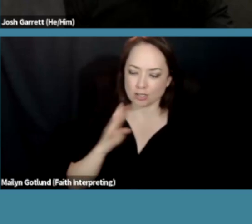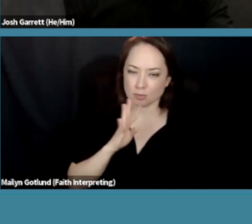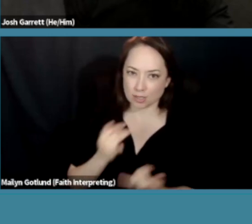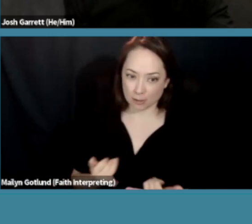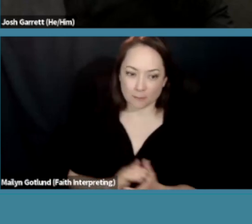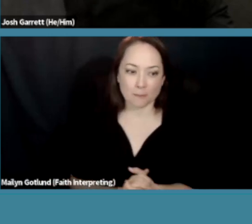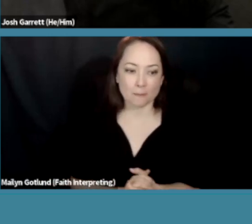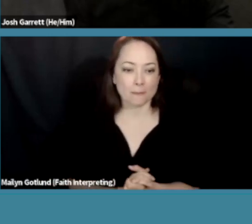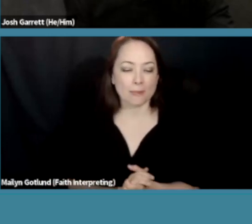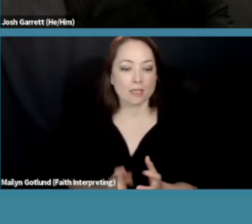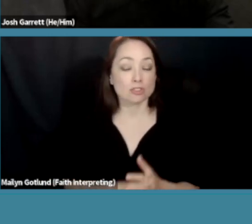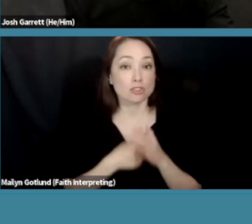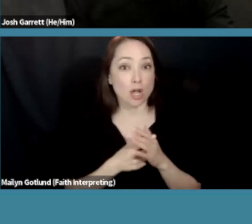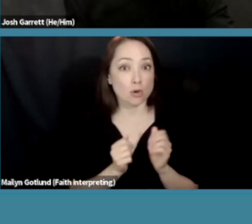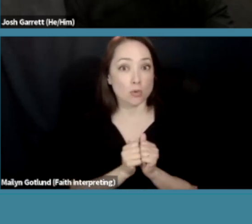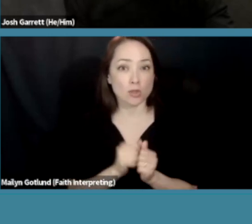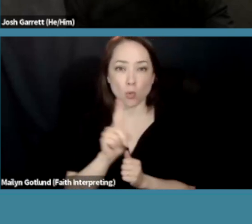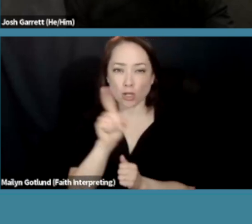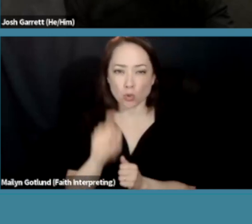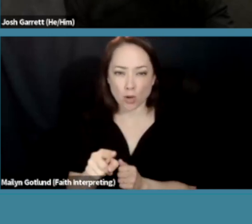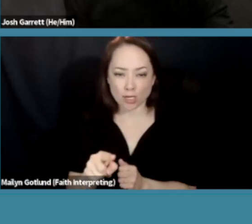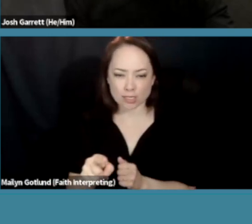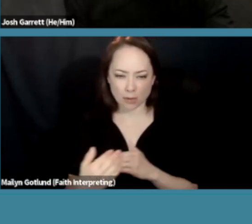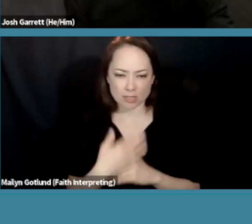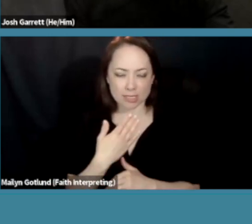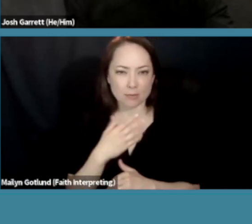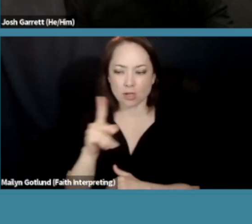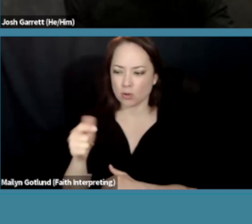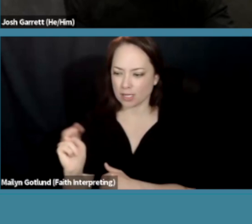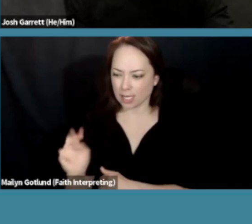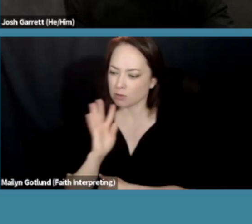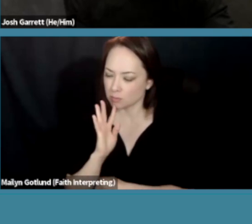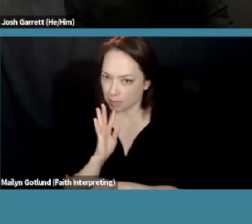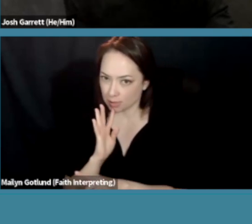To begin, one question that came in when Karen was speaking was this.